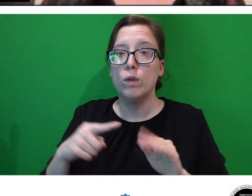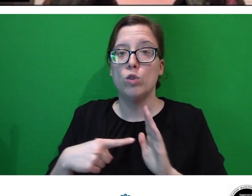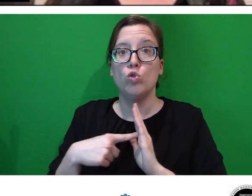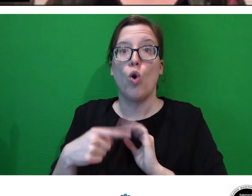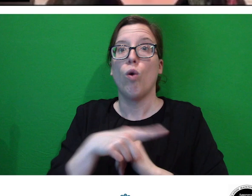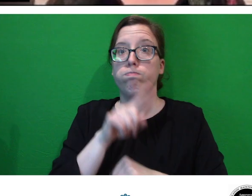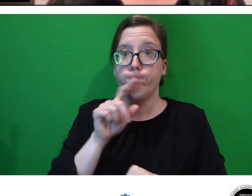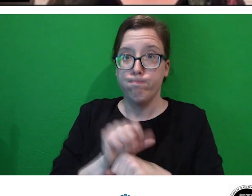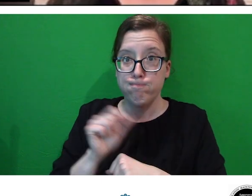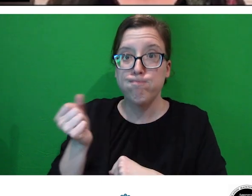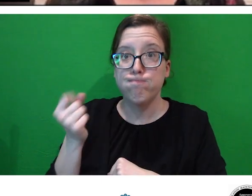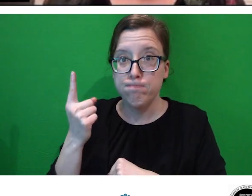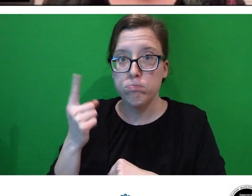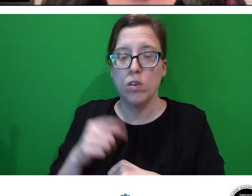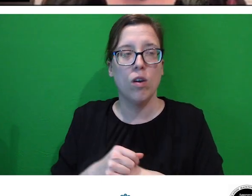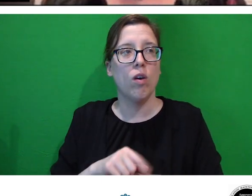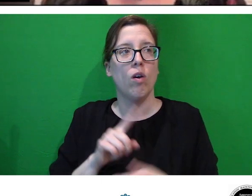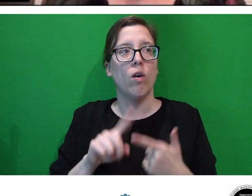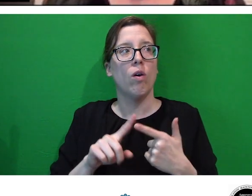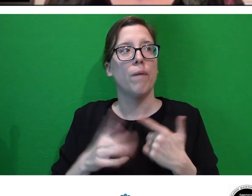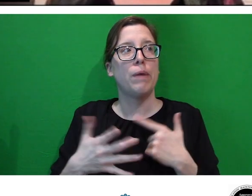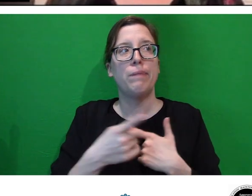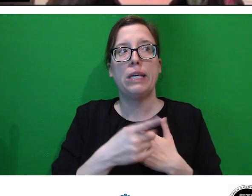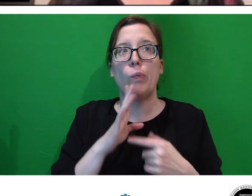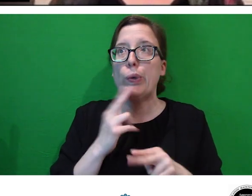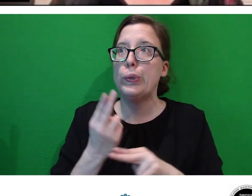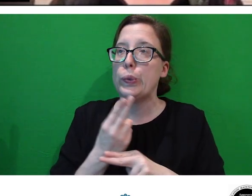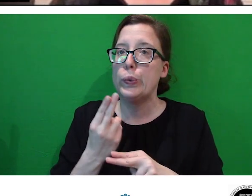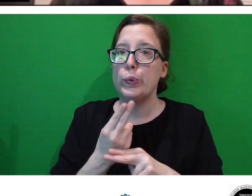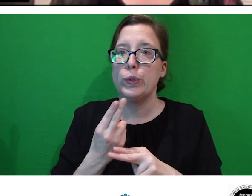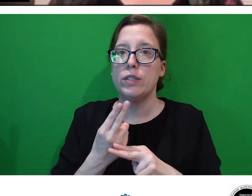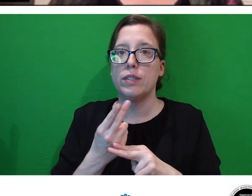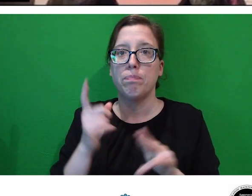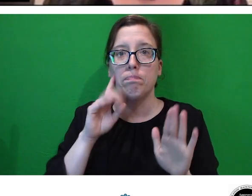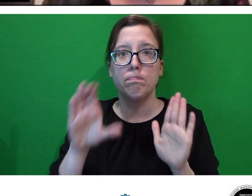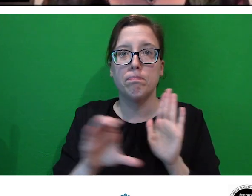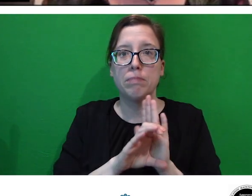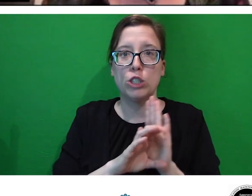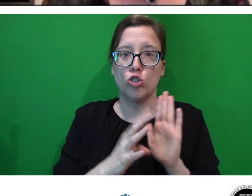But he doesn't sign back. No. He may use body movement